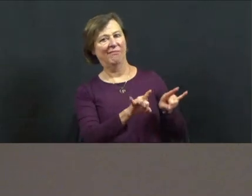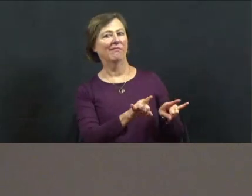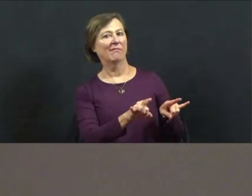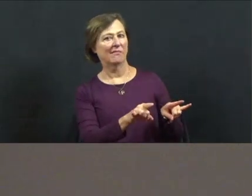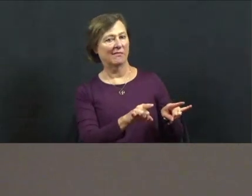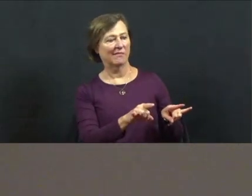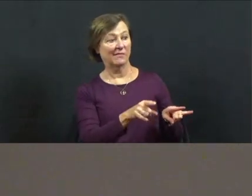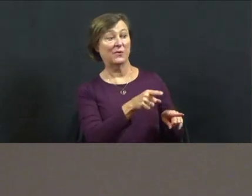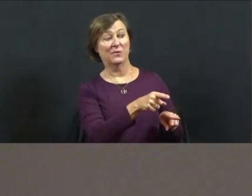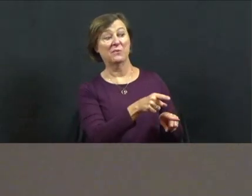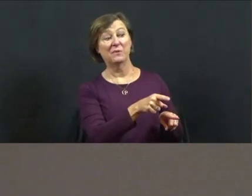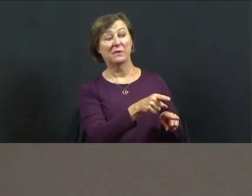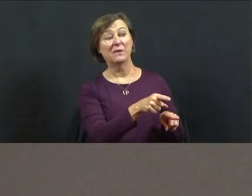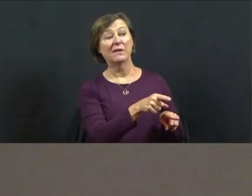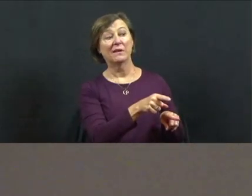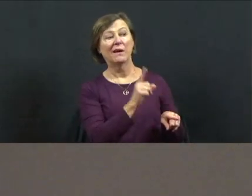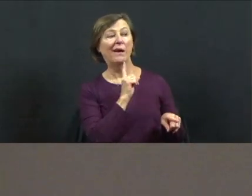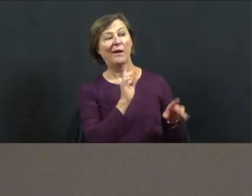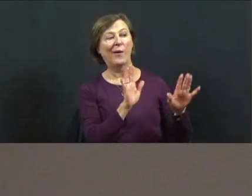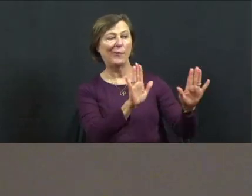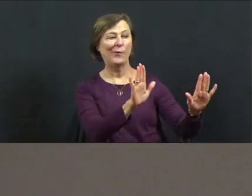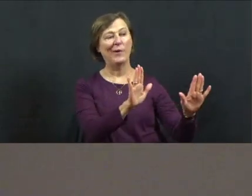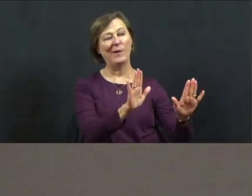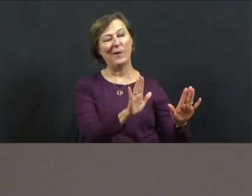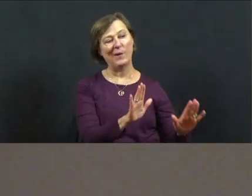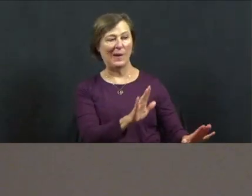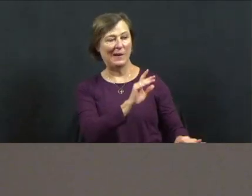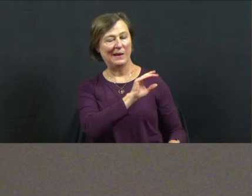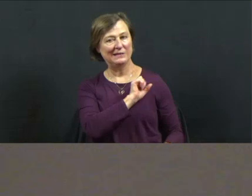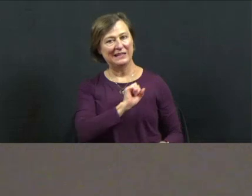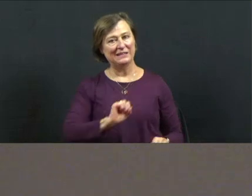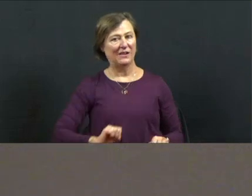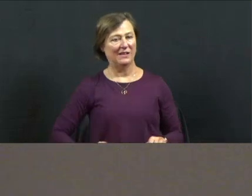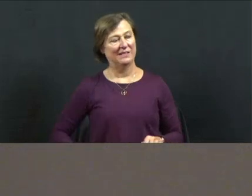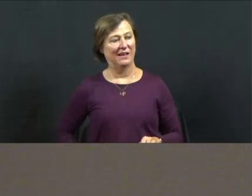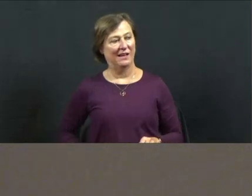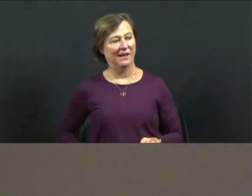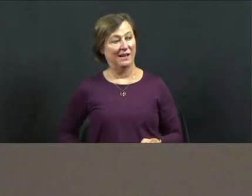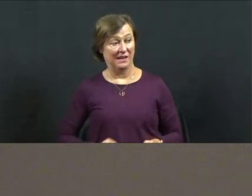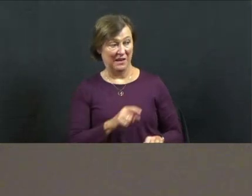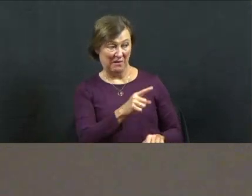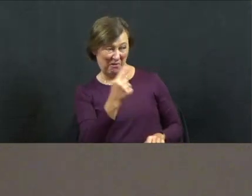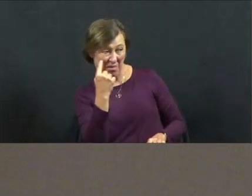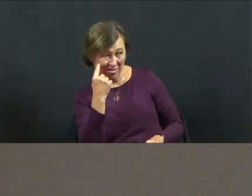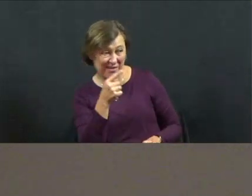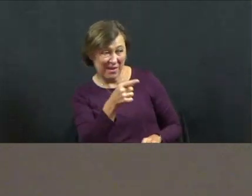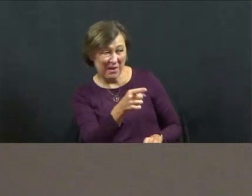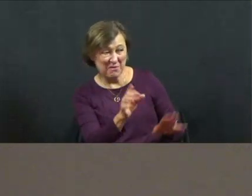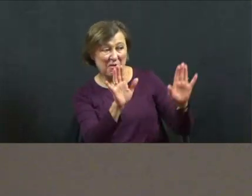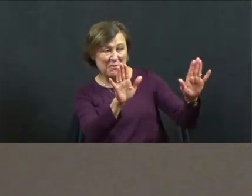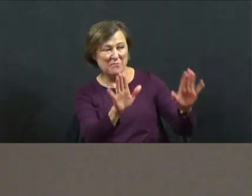"So, you are the great Prince Siddharta. You think you're such a great meditator?